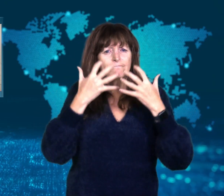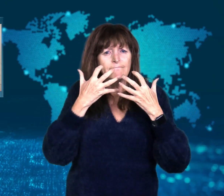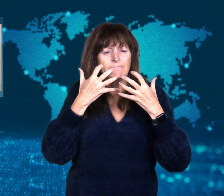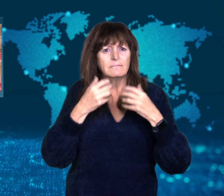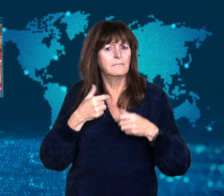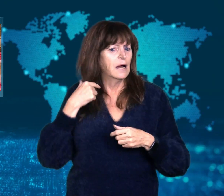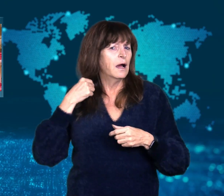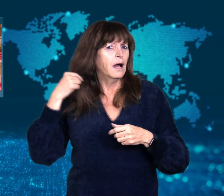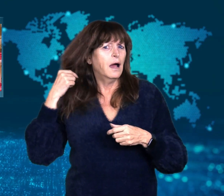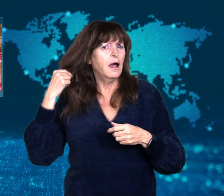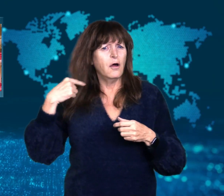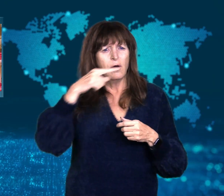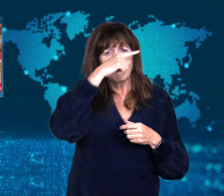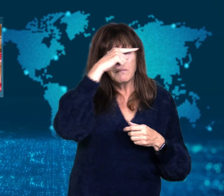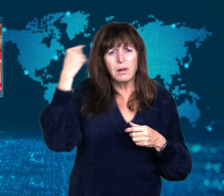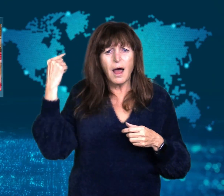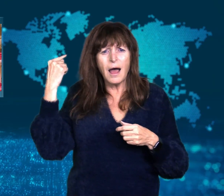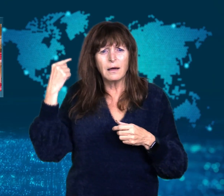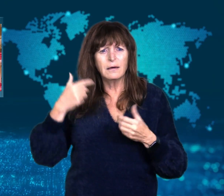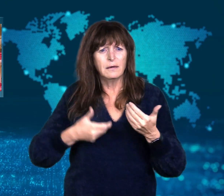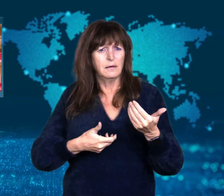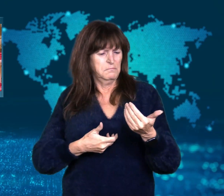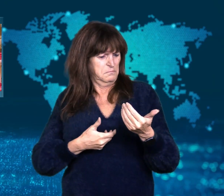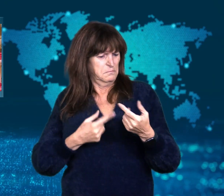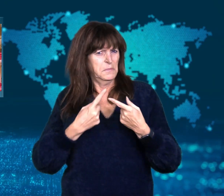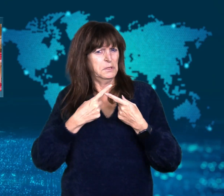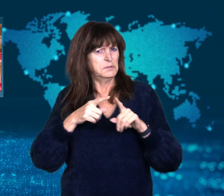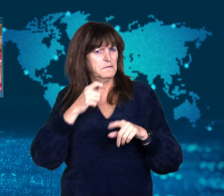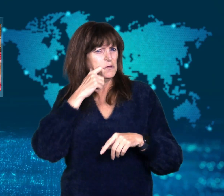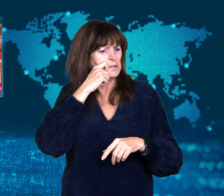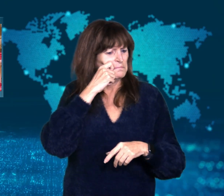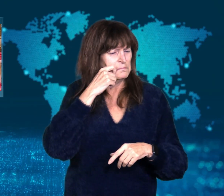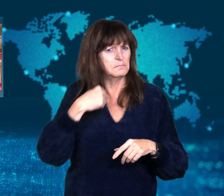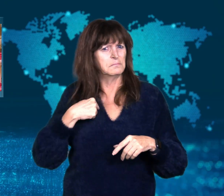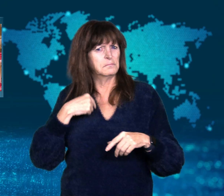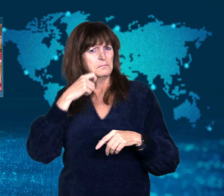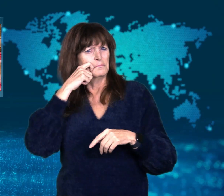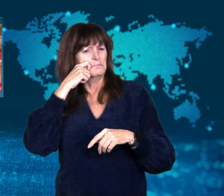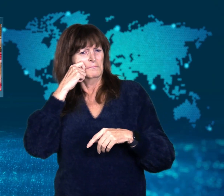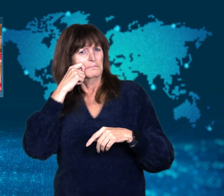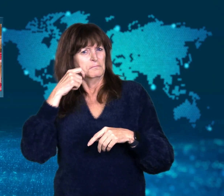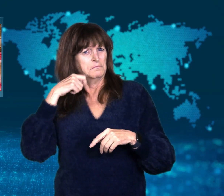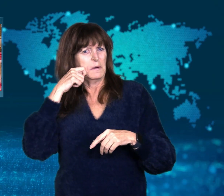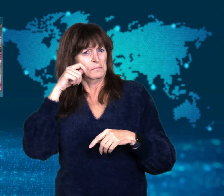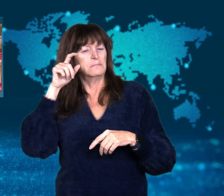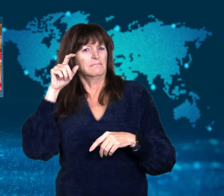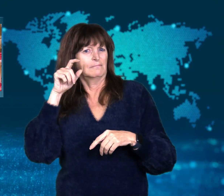and appeared to be a different race from her parents.